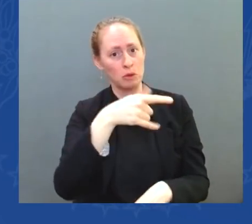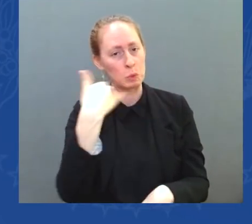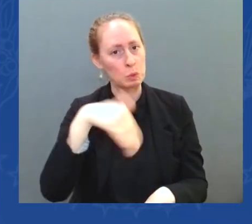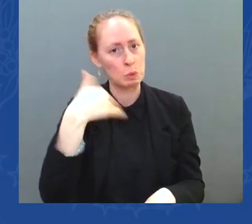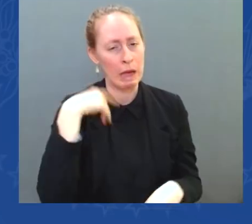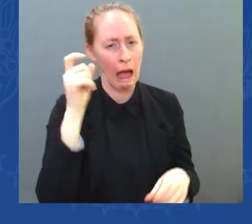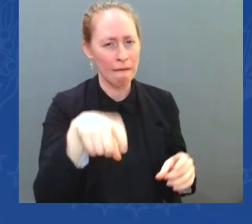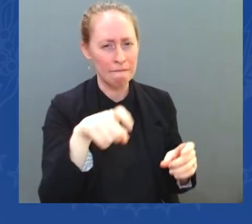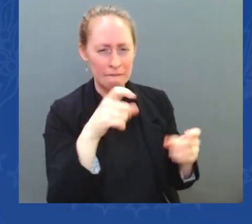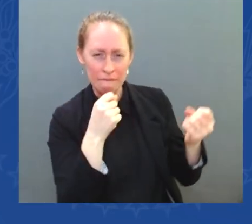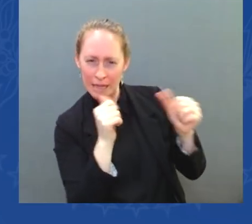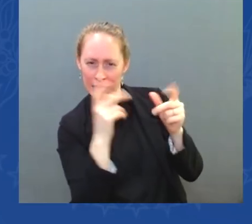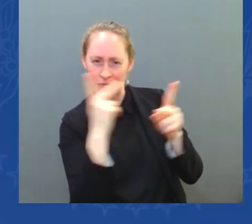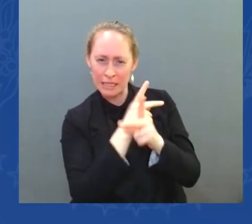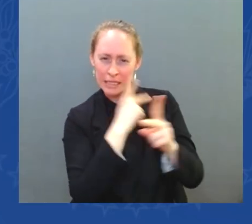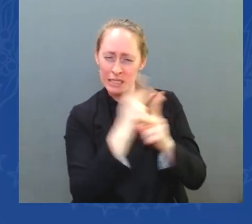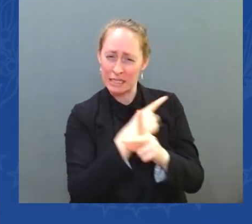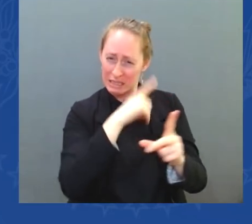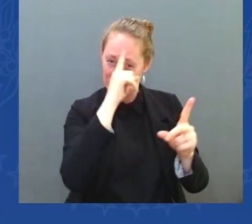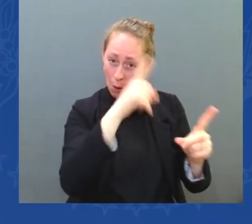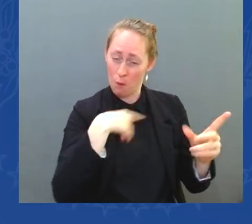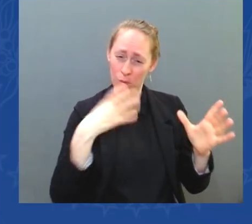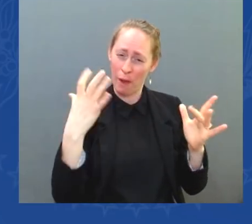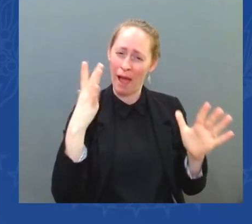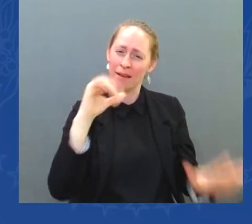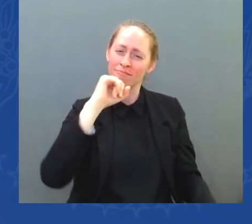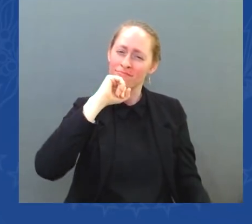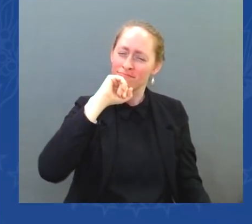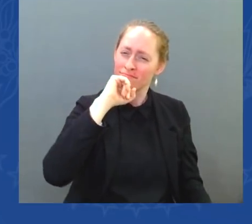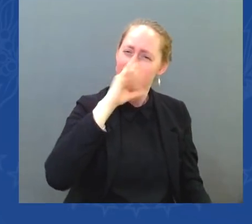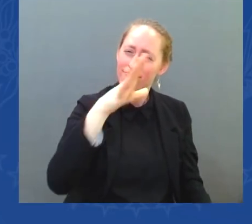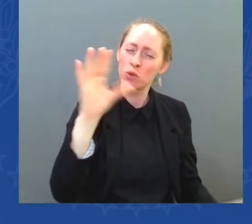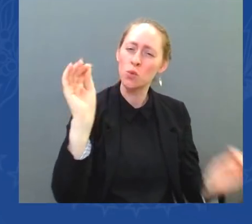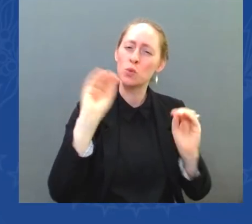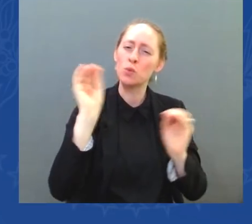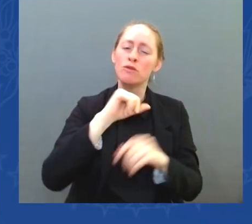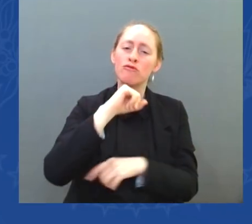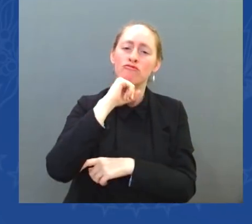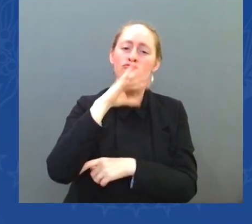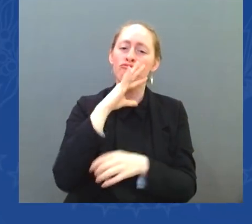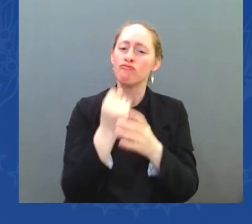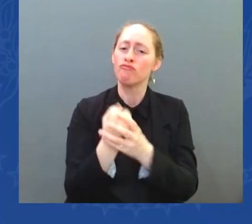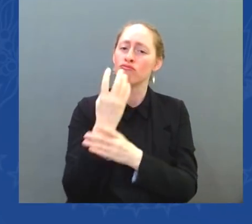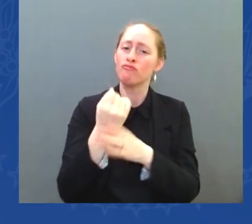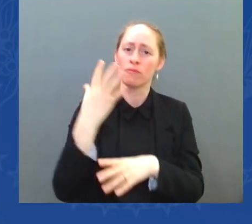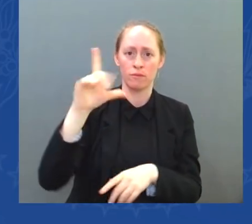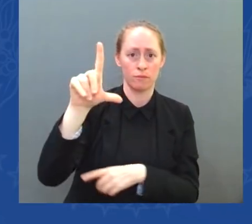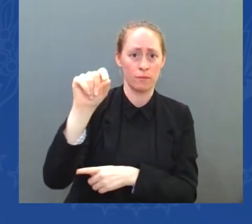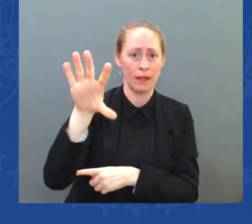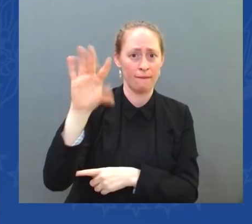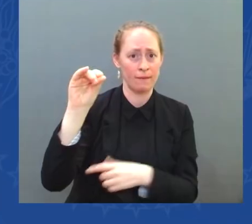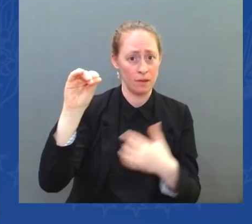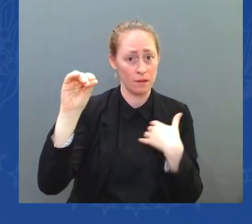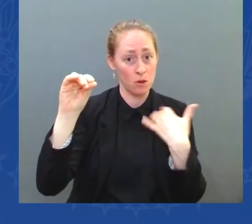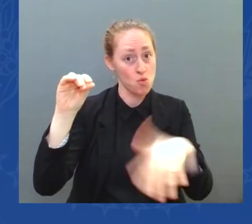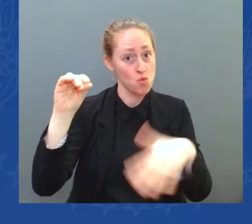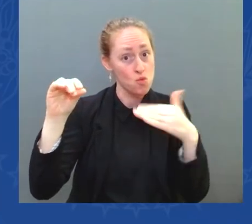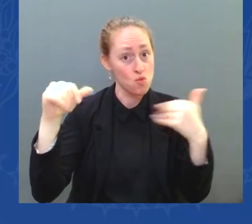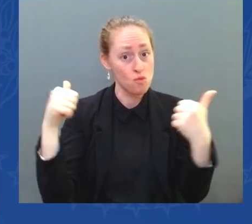Aviation -- aviation isn't a case